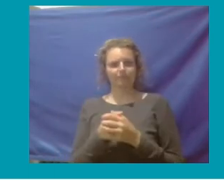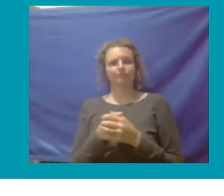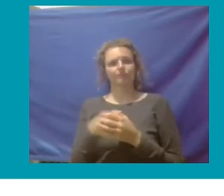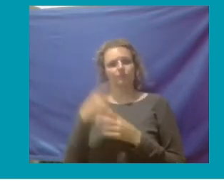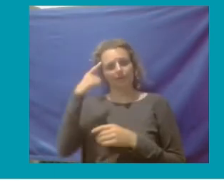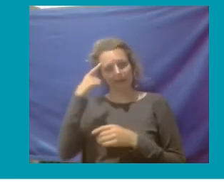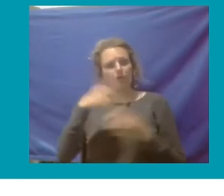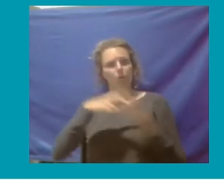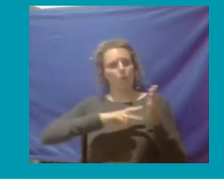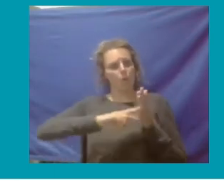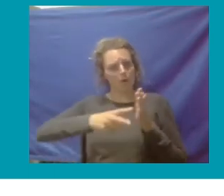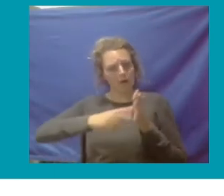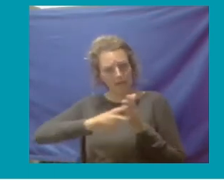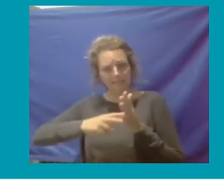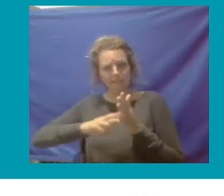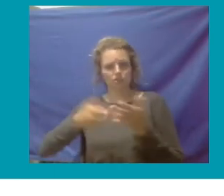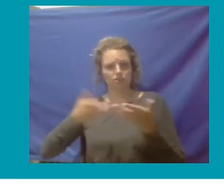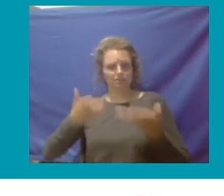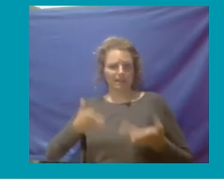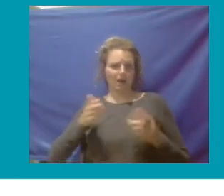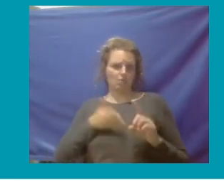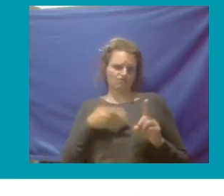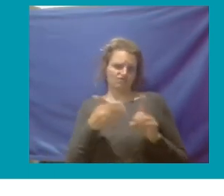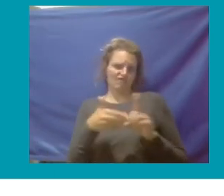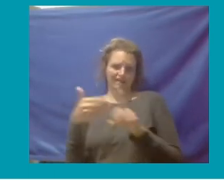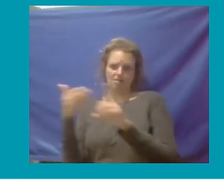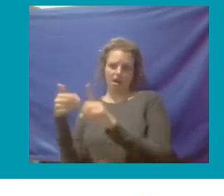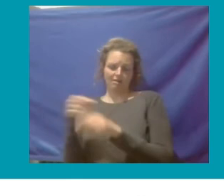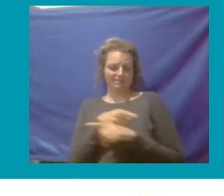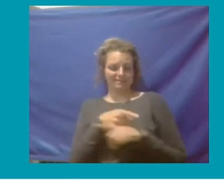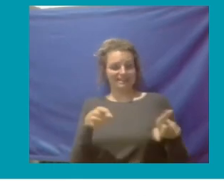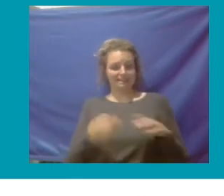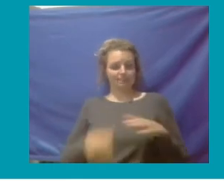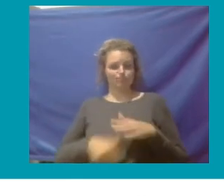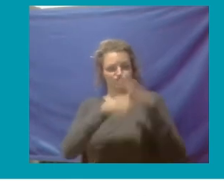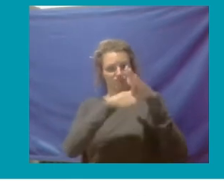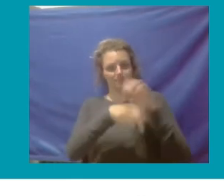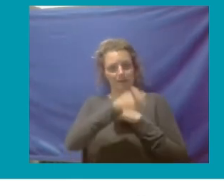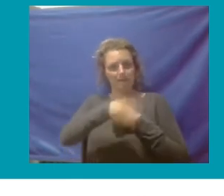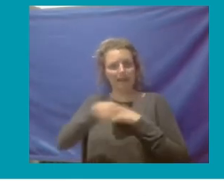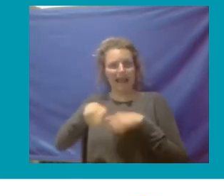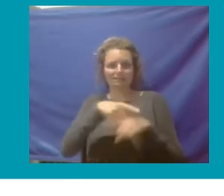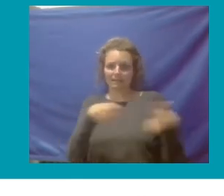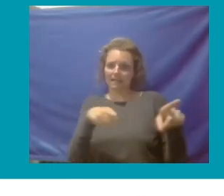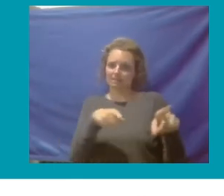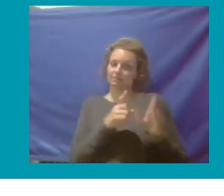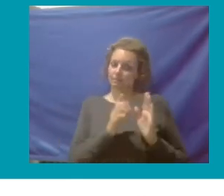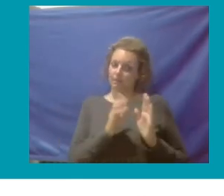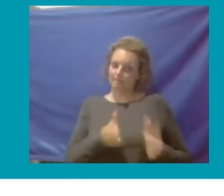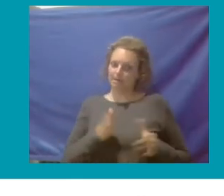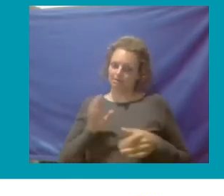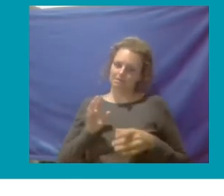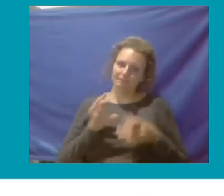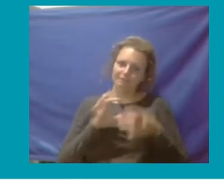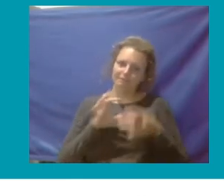actually. These premium candidates are the ones they really need to, you know to get hold of it and we all know that support organisations,